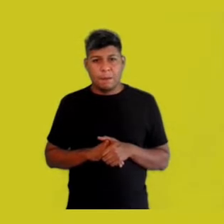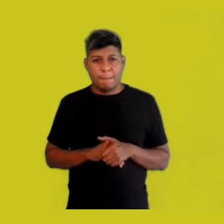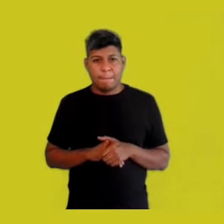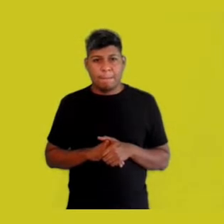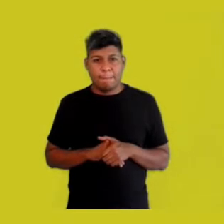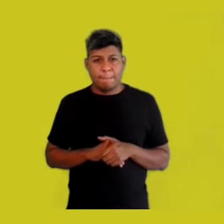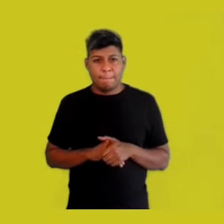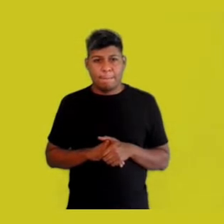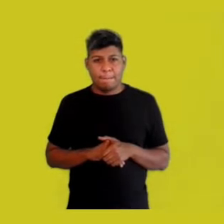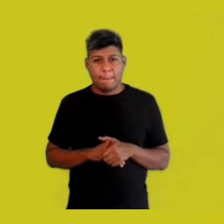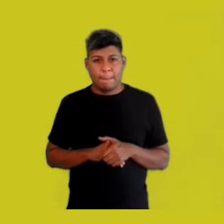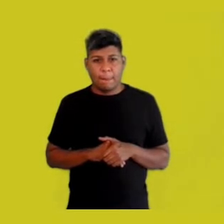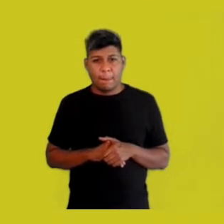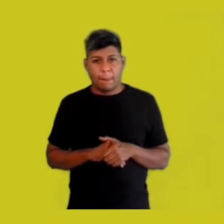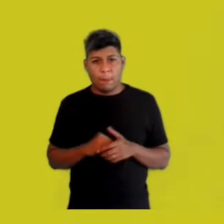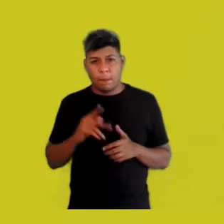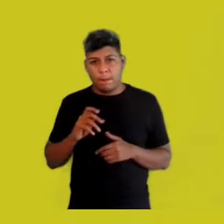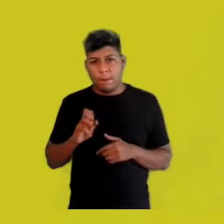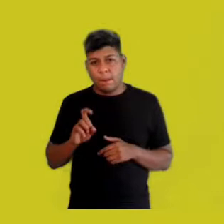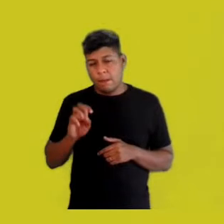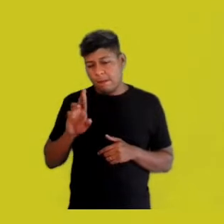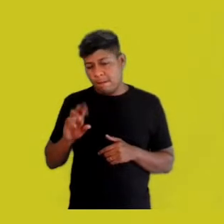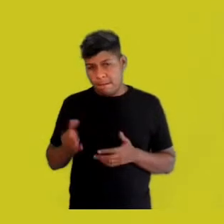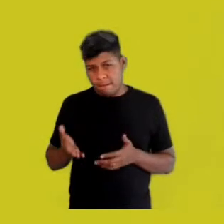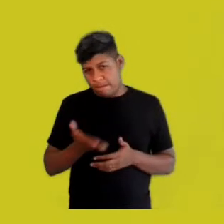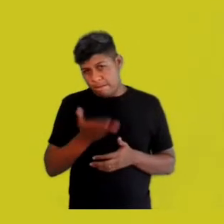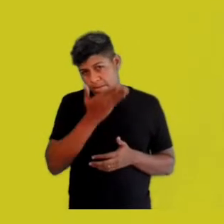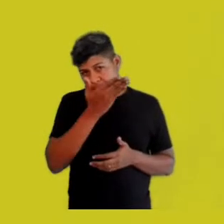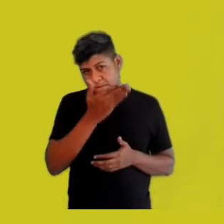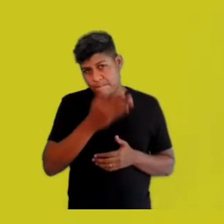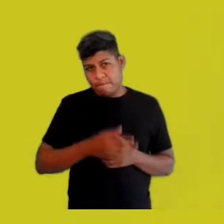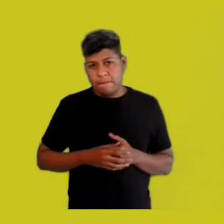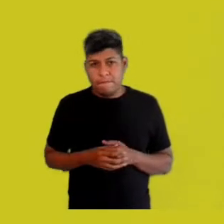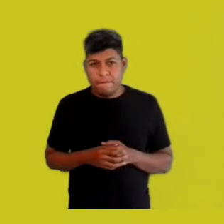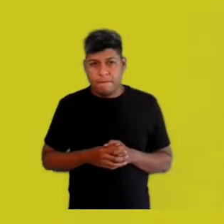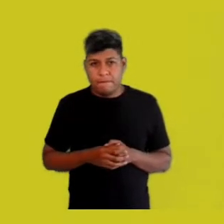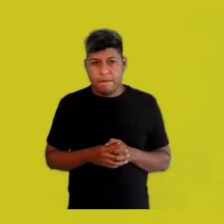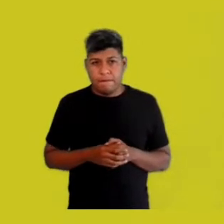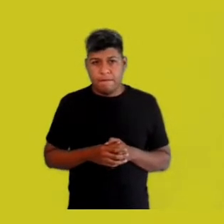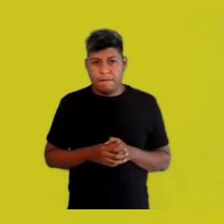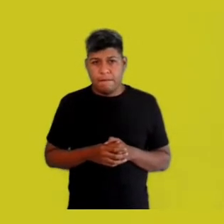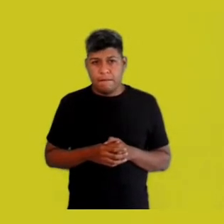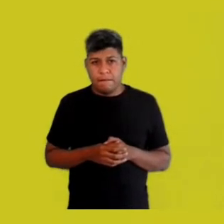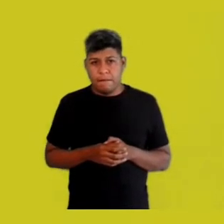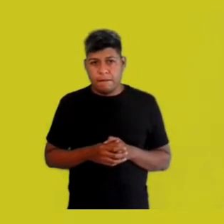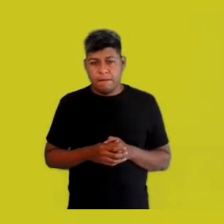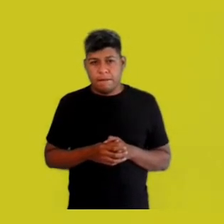Pedro, please, if you want to begin, be my guest. Okay.